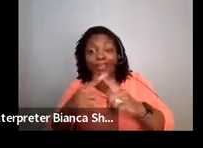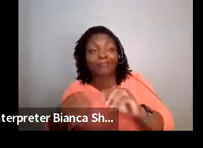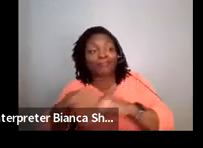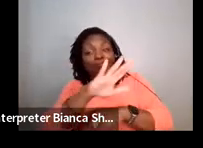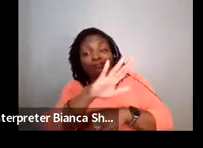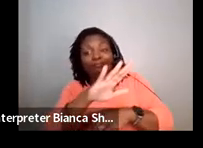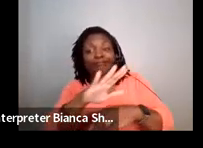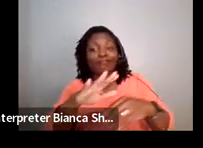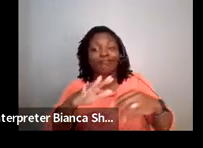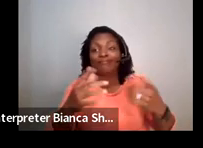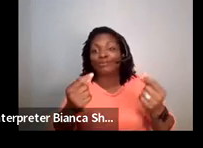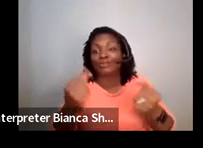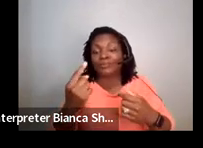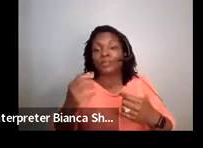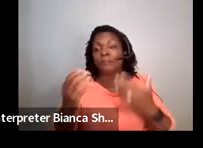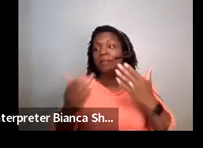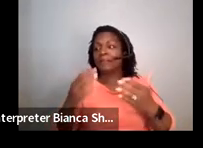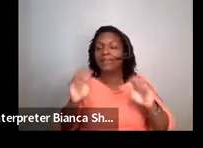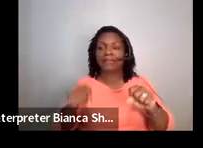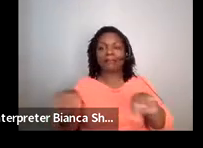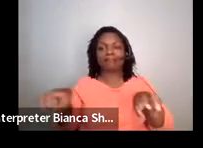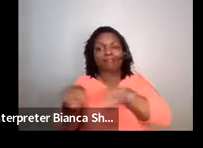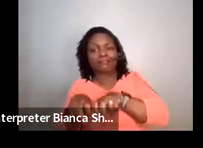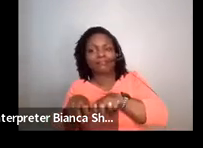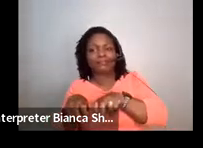Can you just sit and hold their hand, or read them a book?